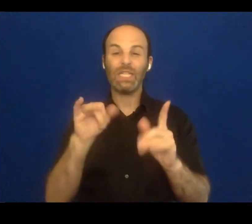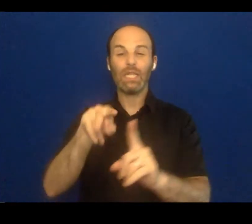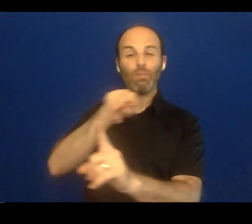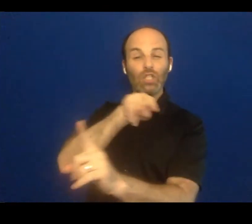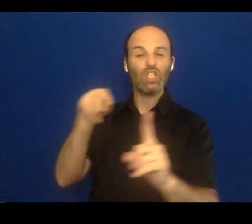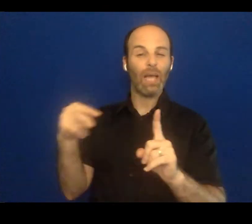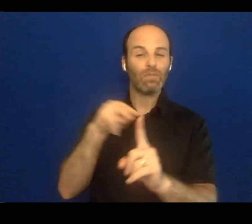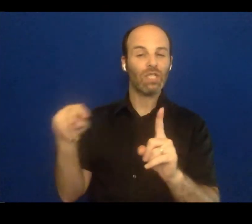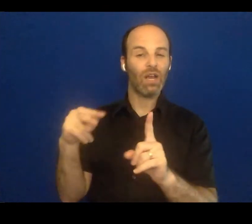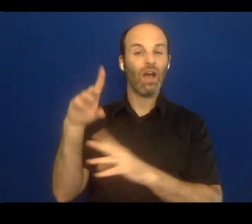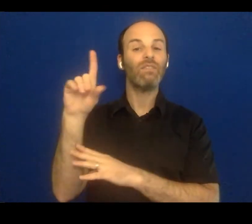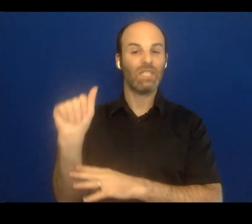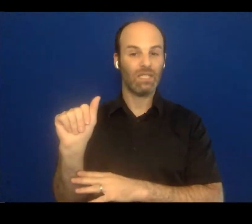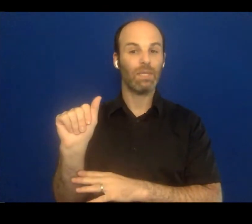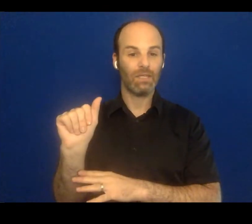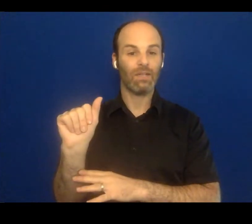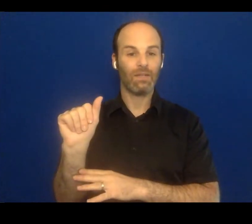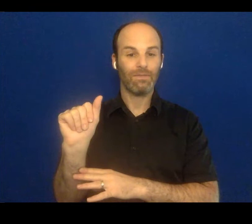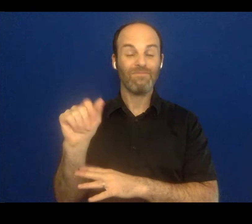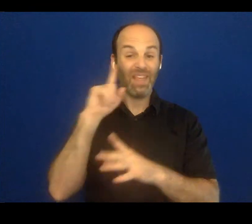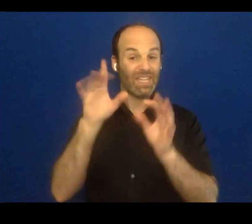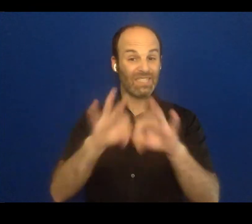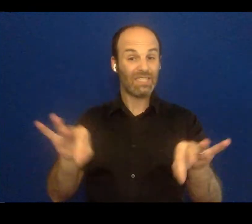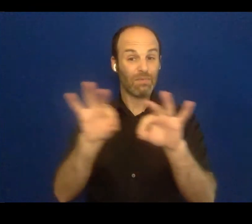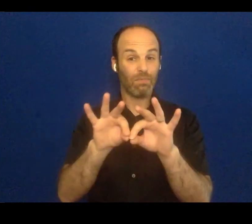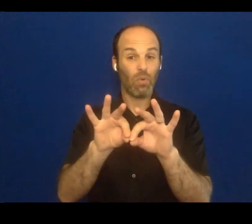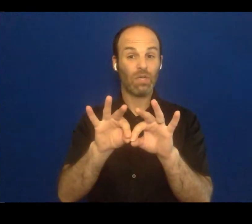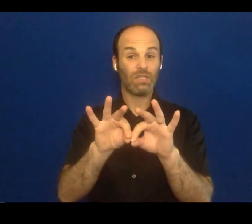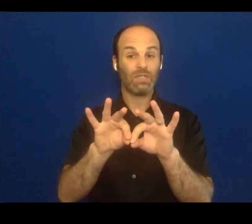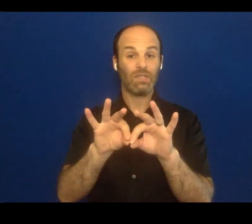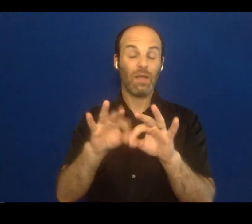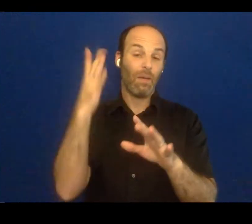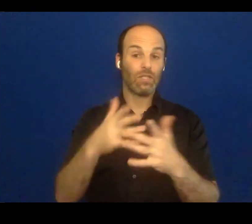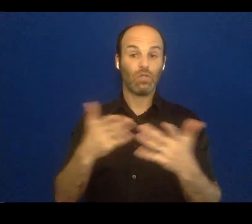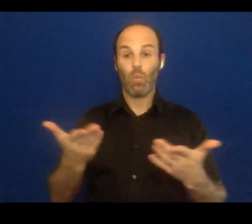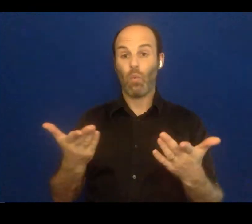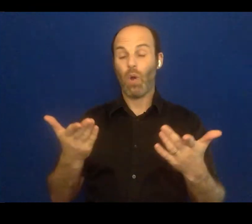AND IT IS IMPORTANT BOTH BECAUSE OF A LOT OF WHAT IS DONE TO SOMEONE IS BASED ON OTHER